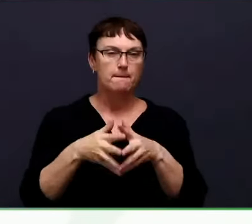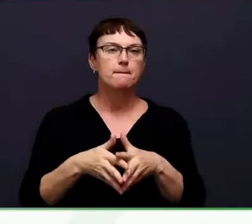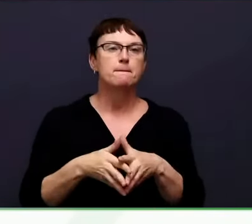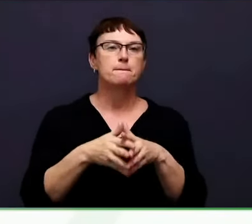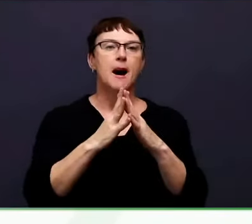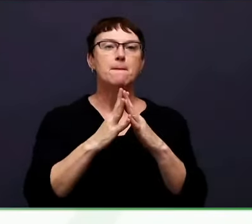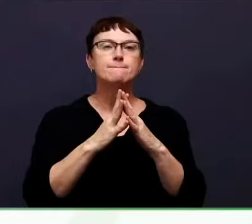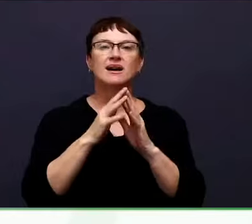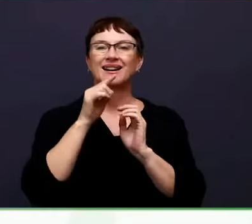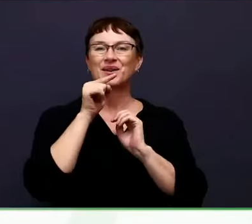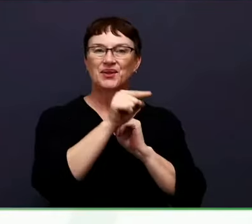(Video plays)